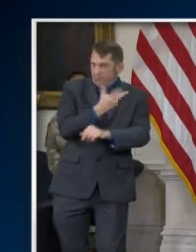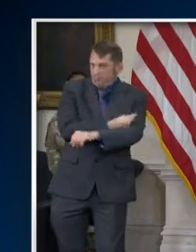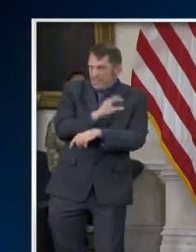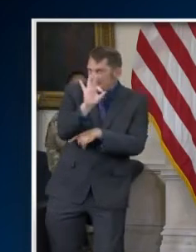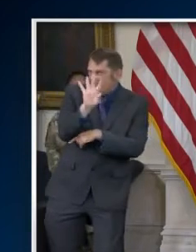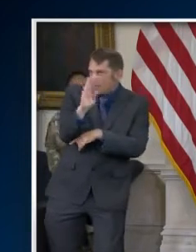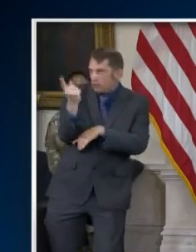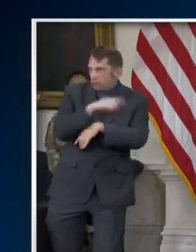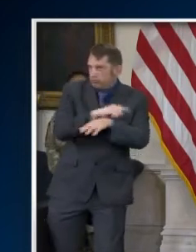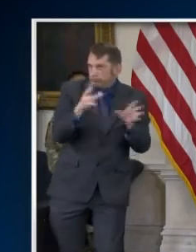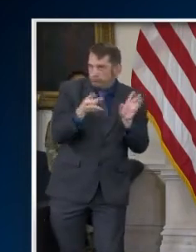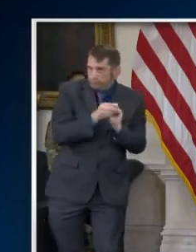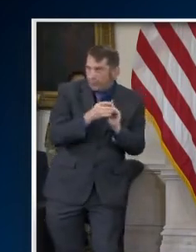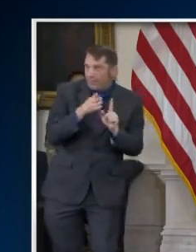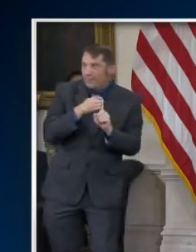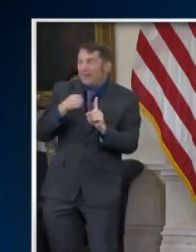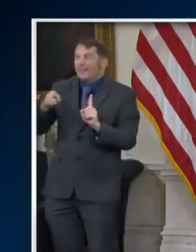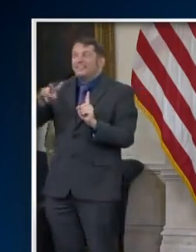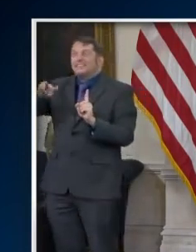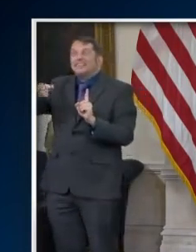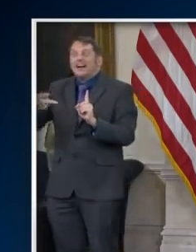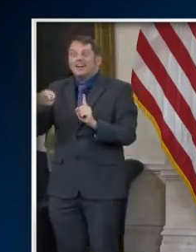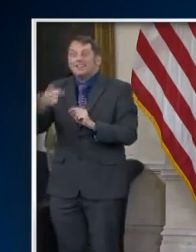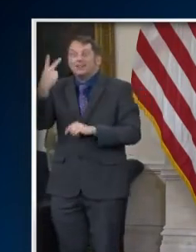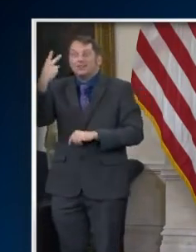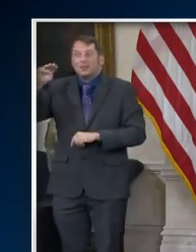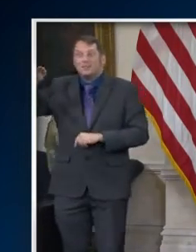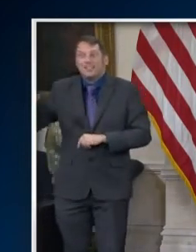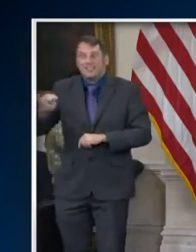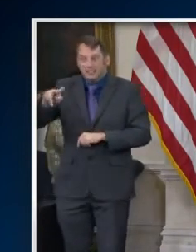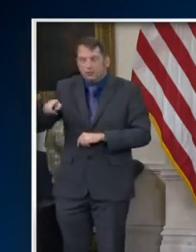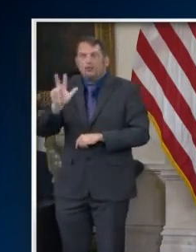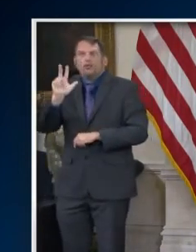94 DAYS TO REACH THE FIRST 2 MILLION DOSES AND A SECOND AT